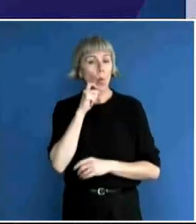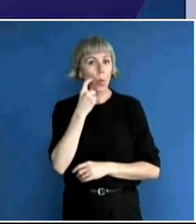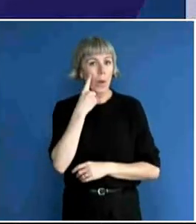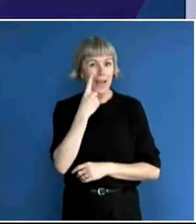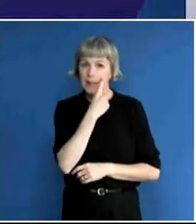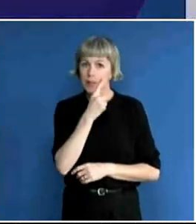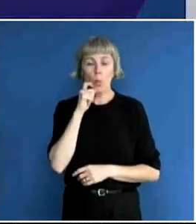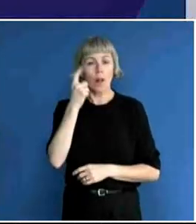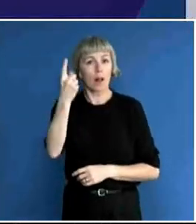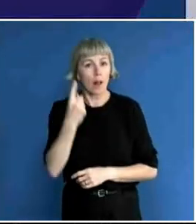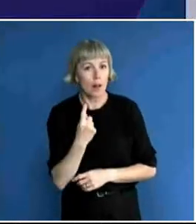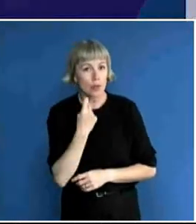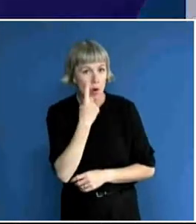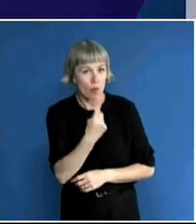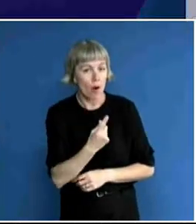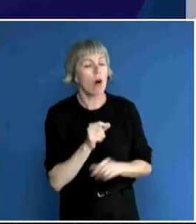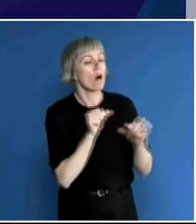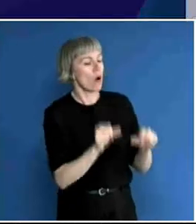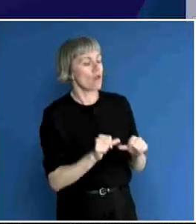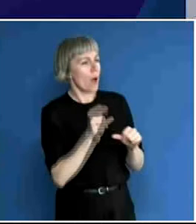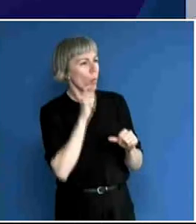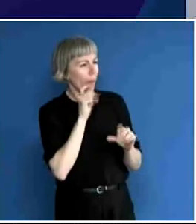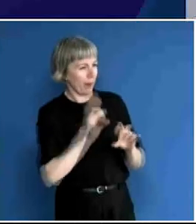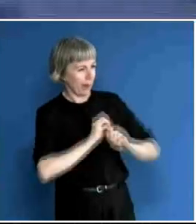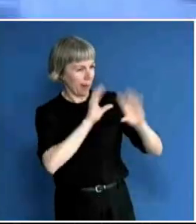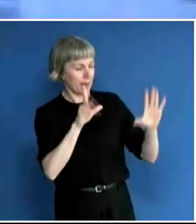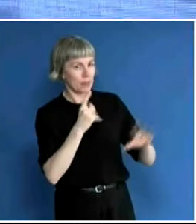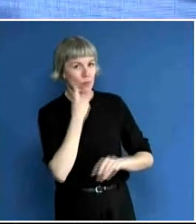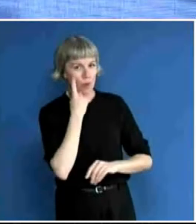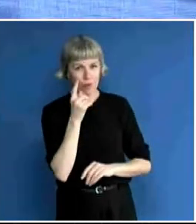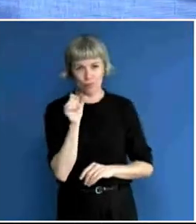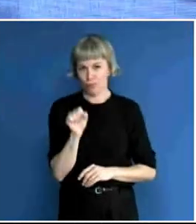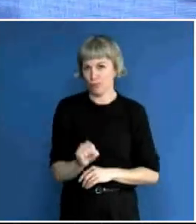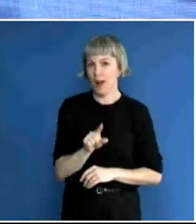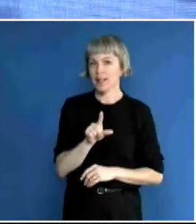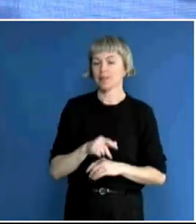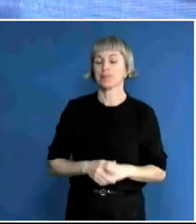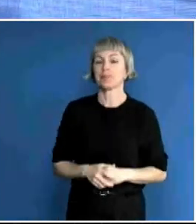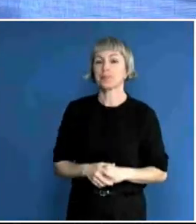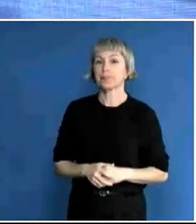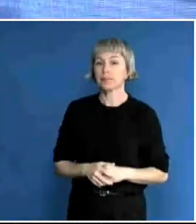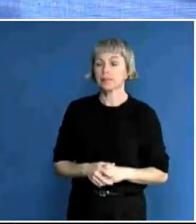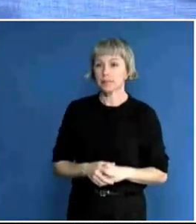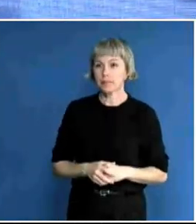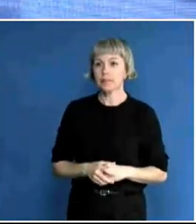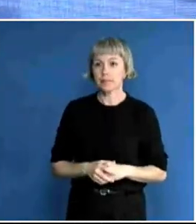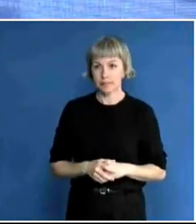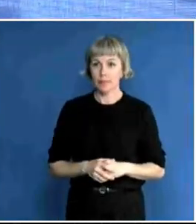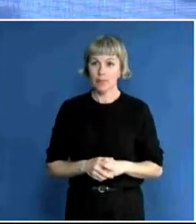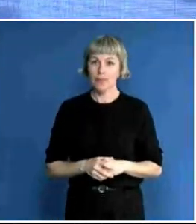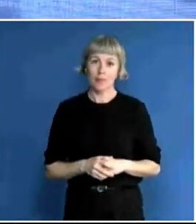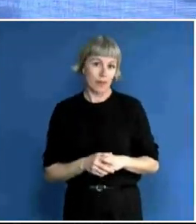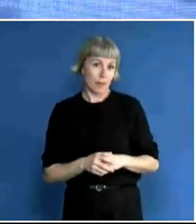We will. And these are some of the questions, perhaps you can anticipate, we may be asking tomorrow.